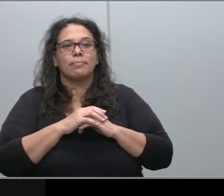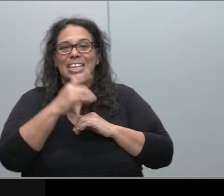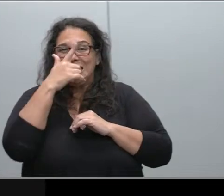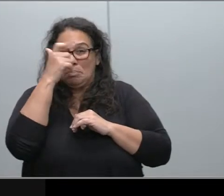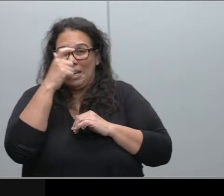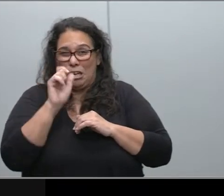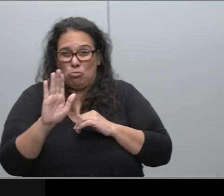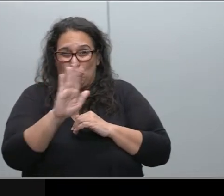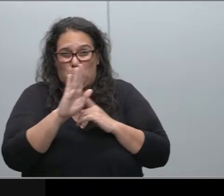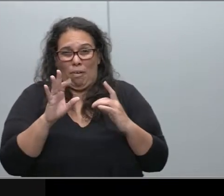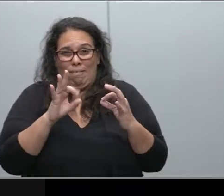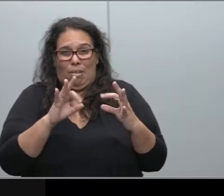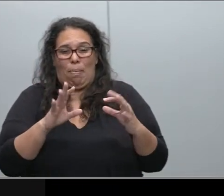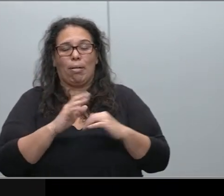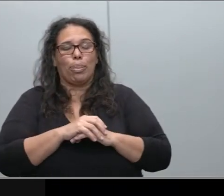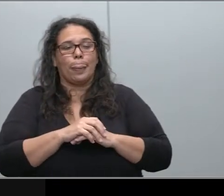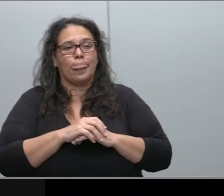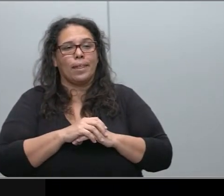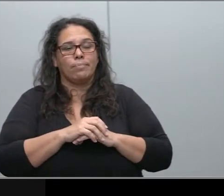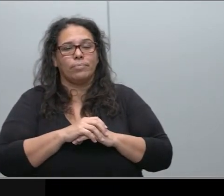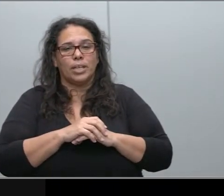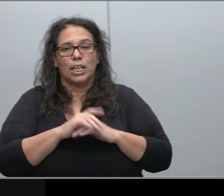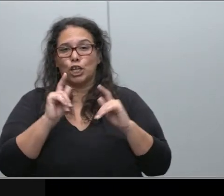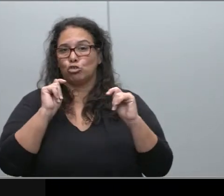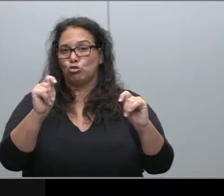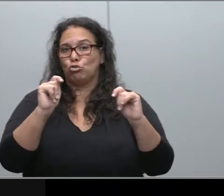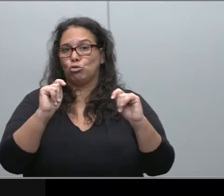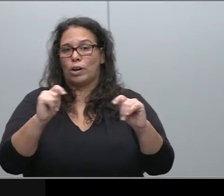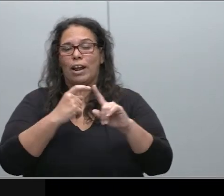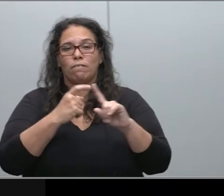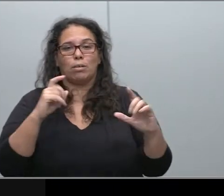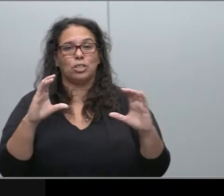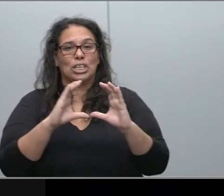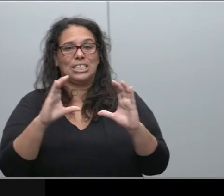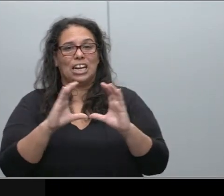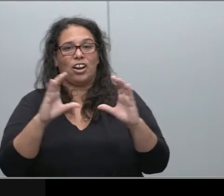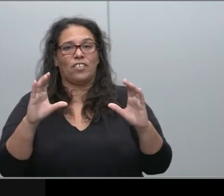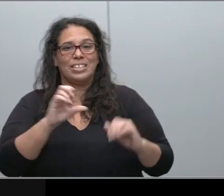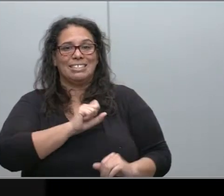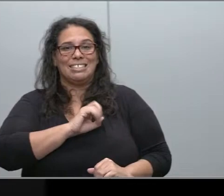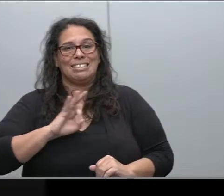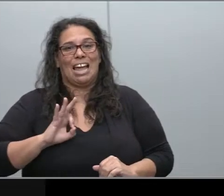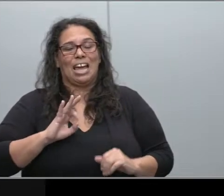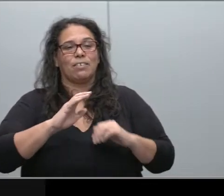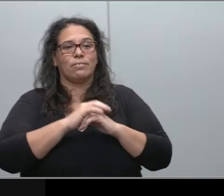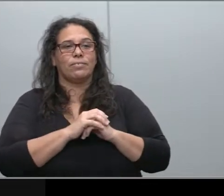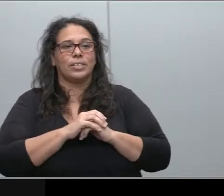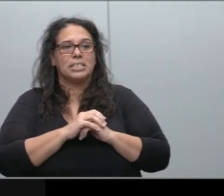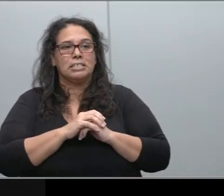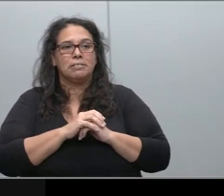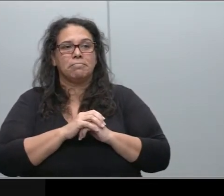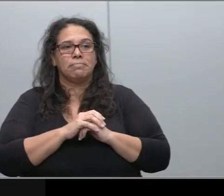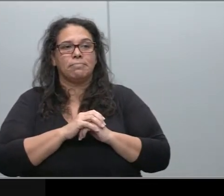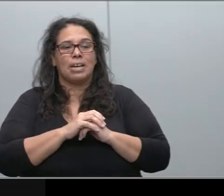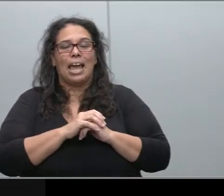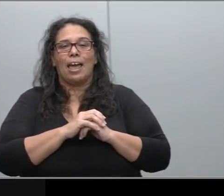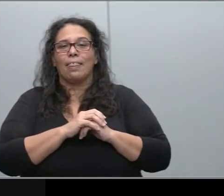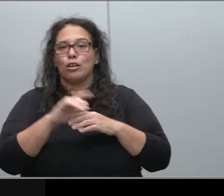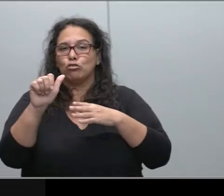I think that's something that we are really prioritizing this year. Of course, we're gonna continue with our work around students and the referral and also working